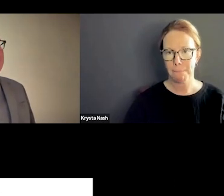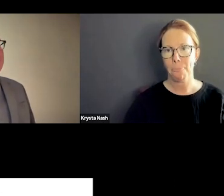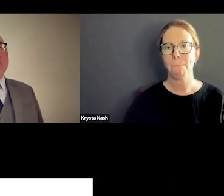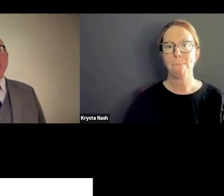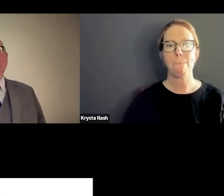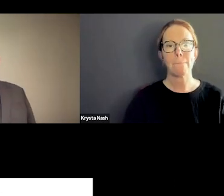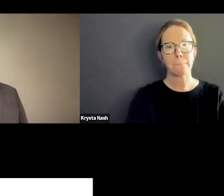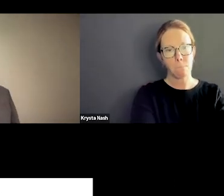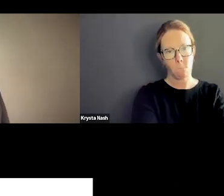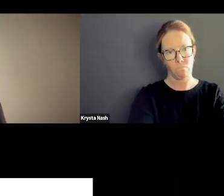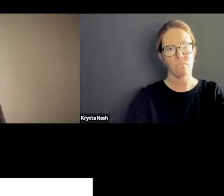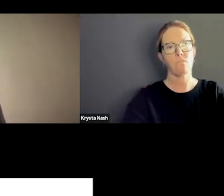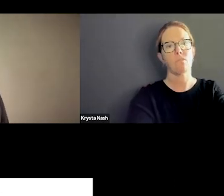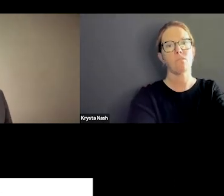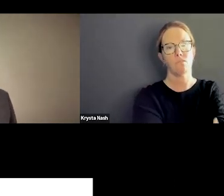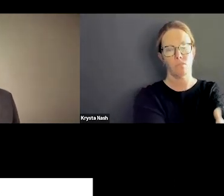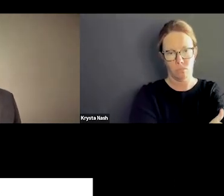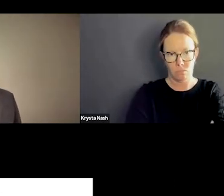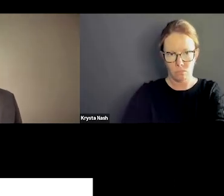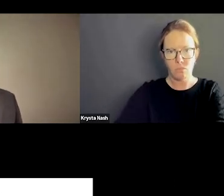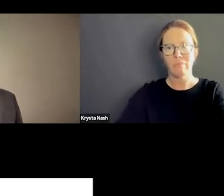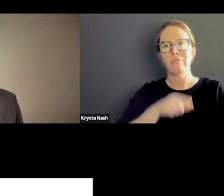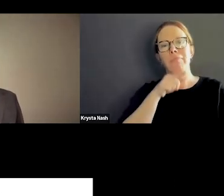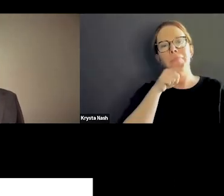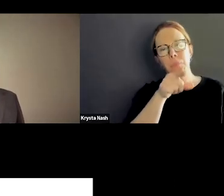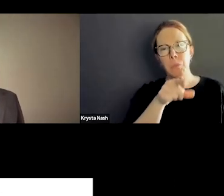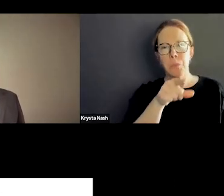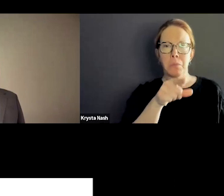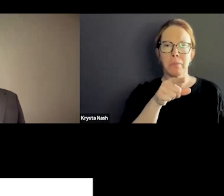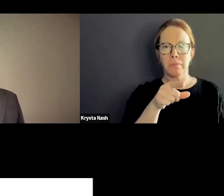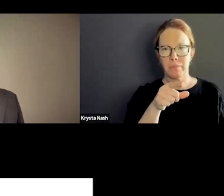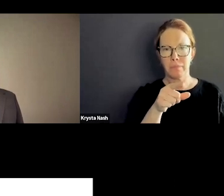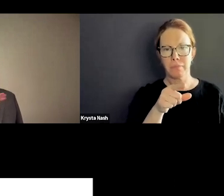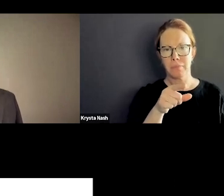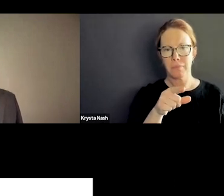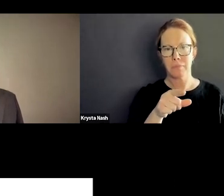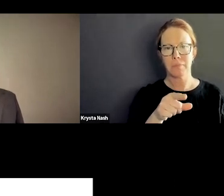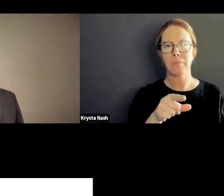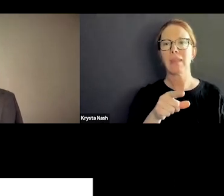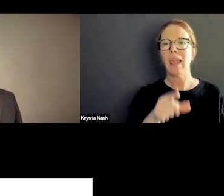I put up a another screen that I of course like to do, which is a mapping of every participants.